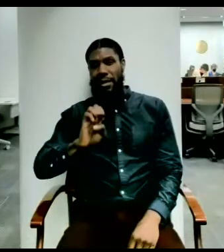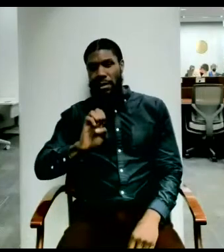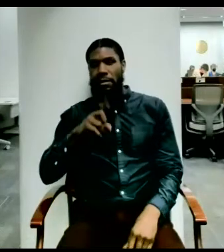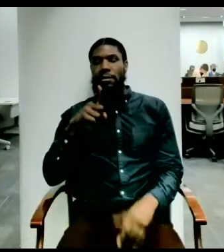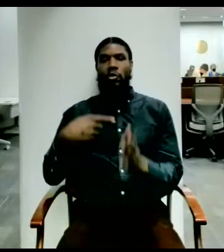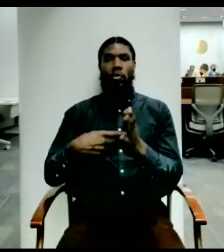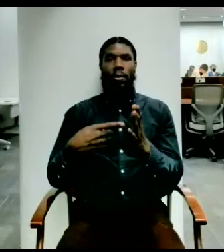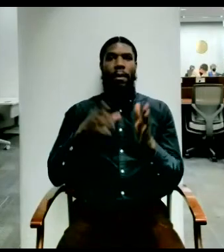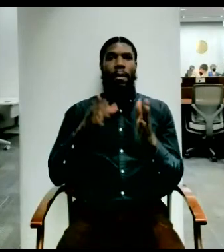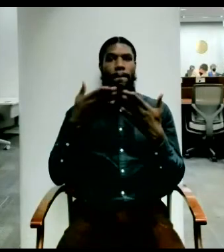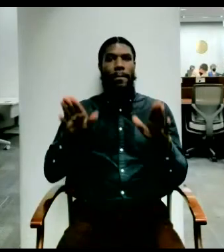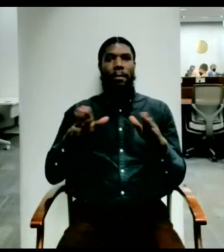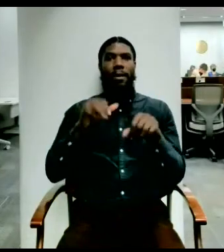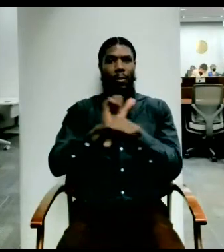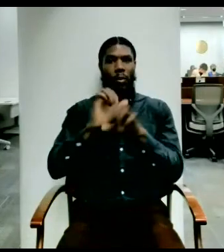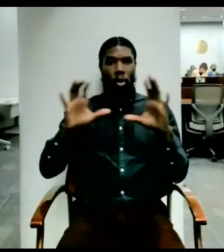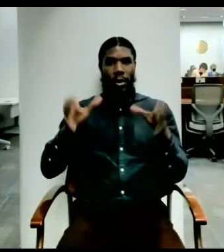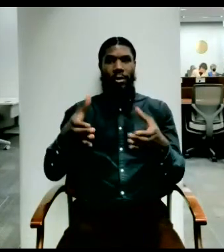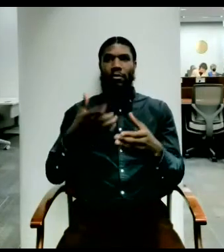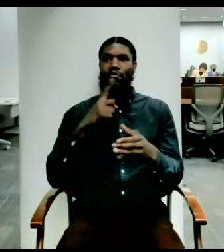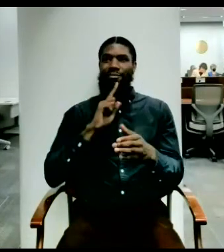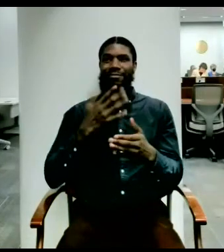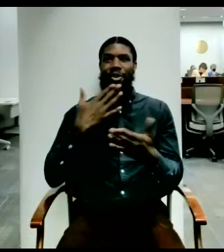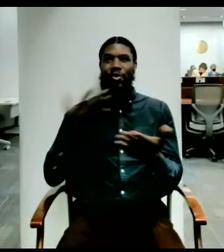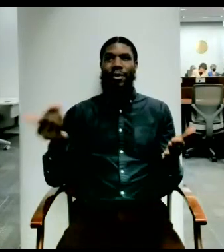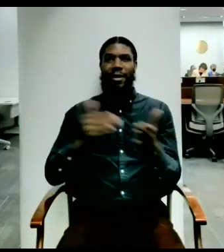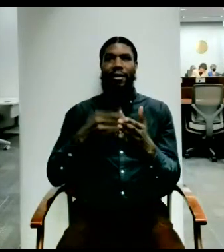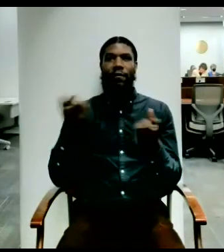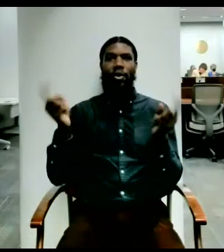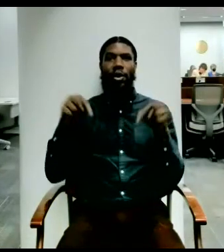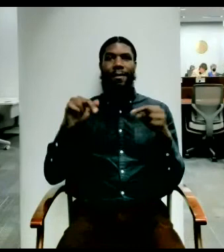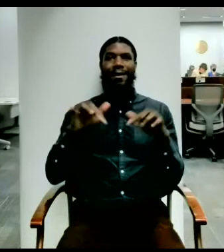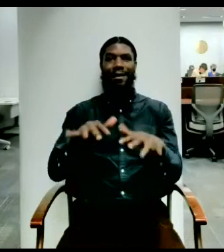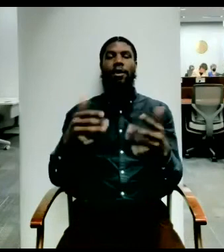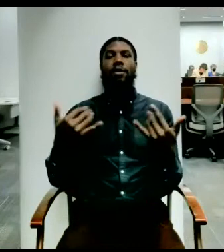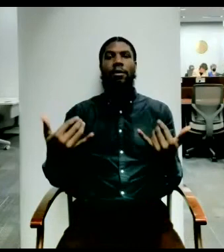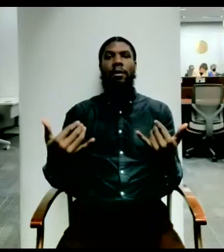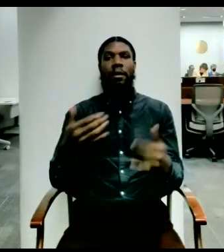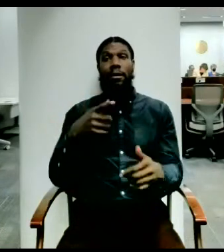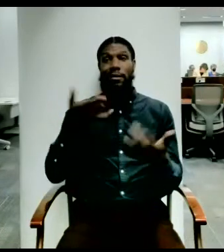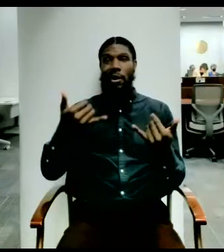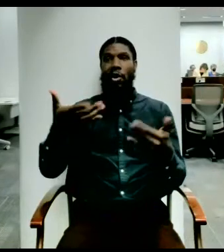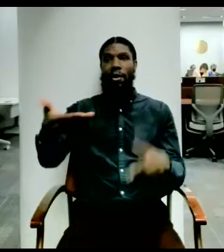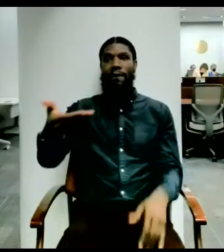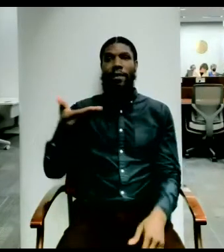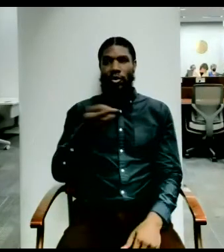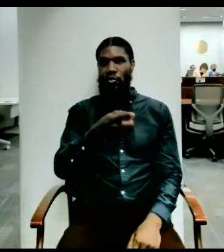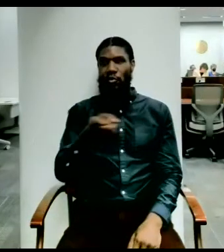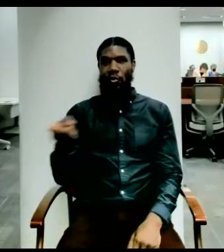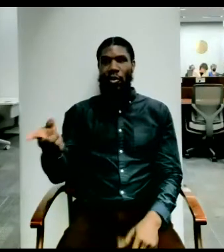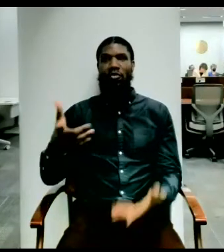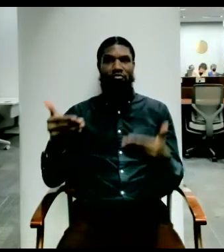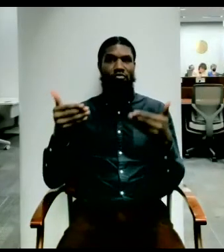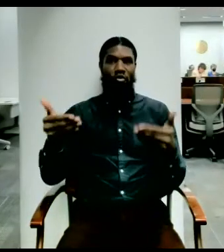And so I thank you all again for being here today and would um invite you now to give five